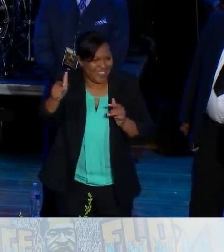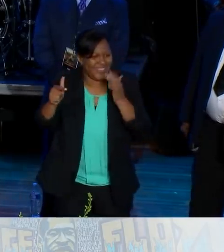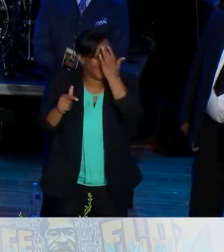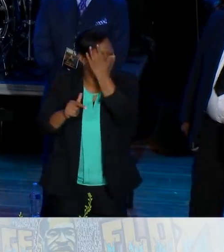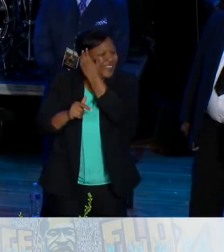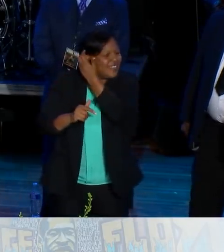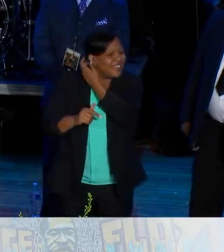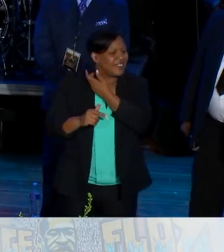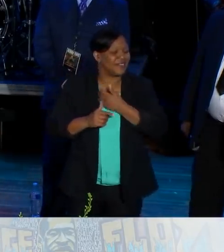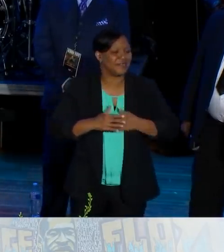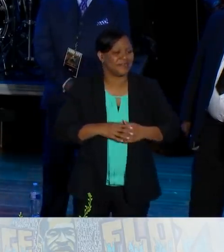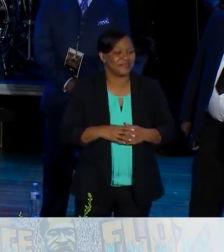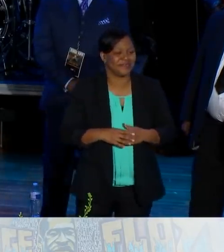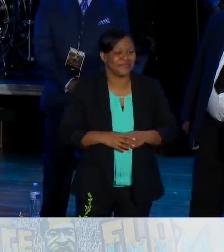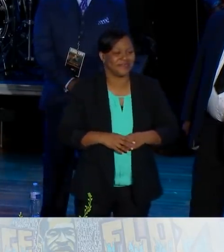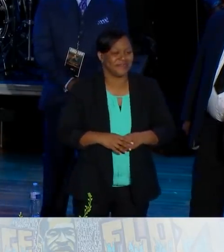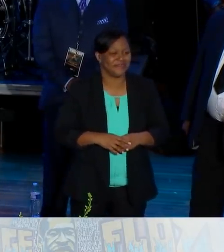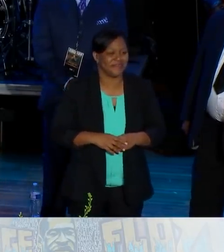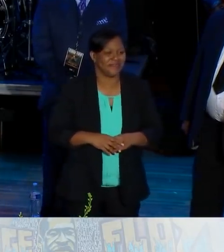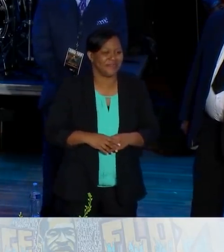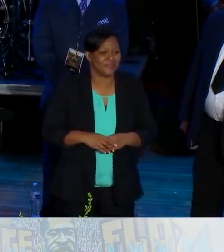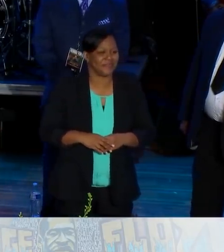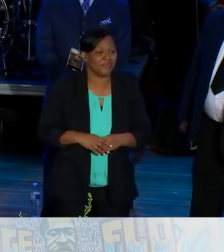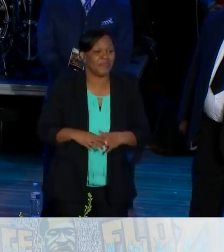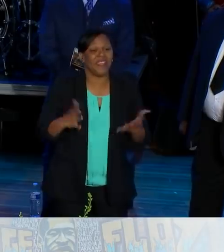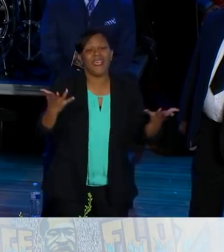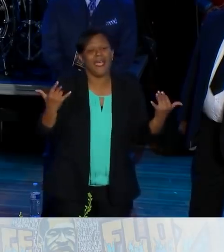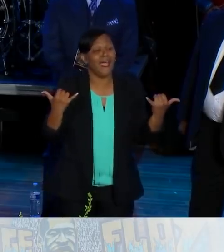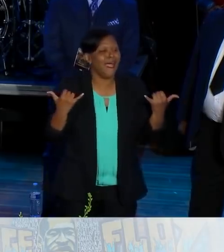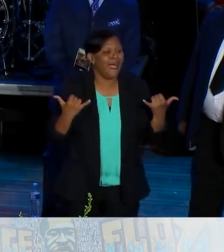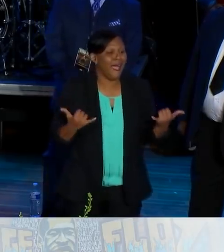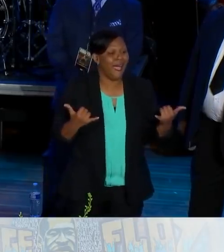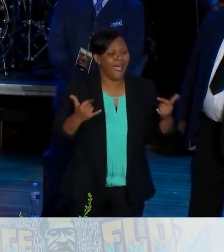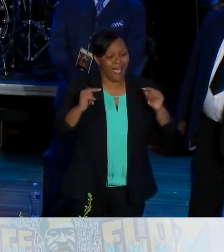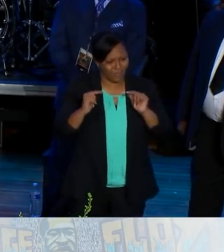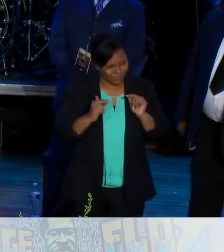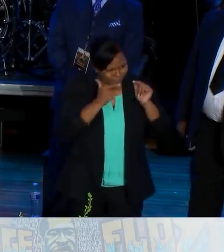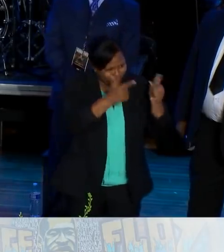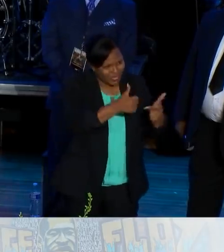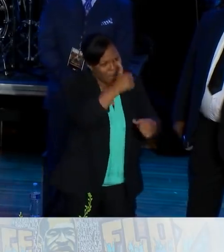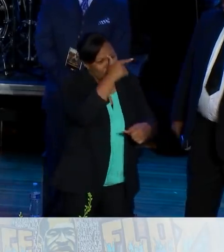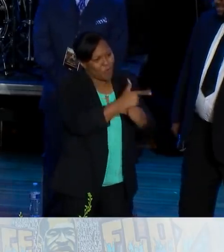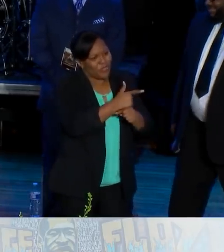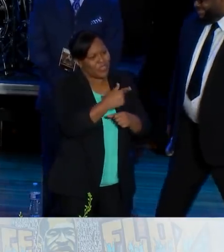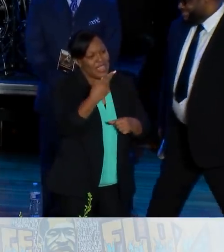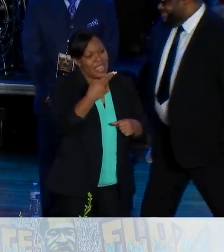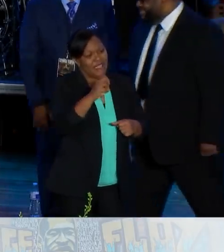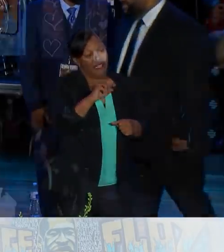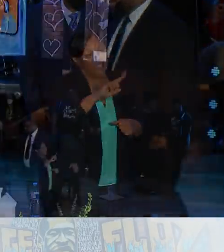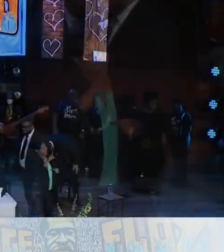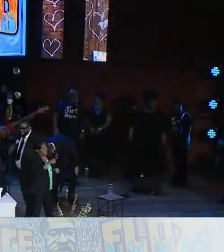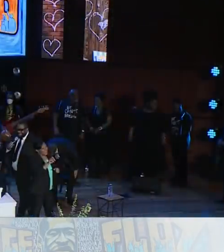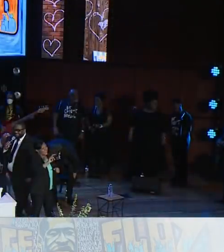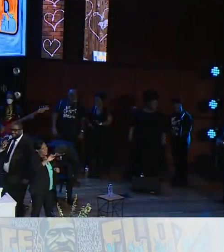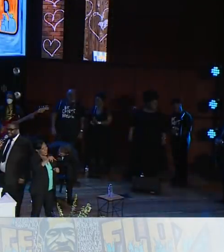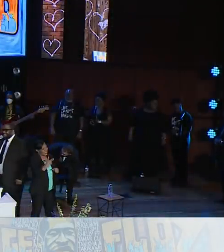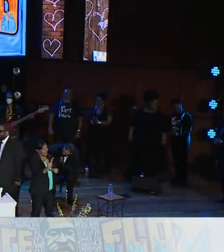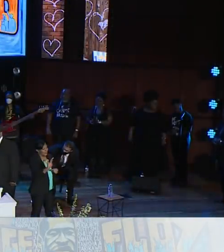WELL, I'M GOING TO ANNOUNCE, I'LL START INTRODUCING FOLK, I'VE GOT THEM